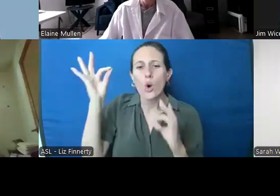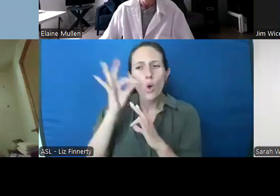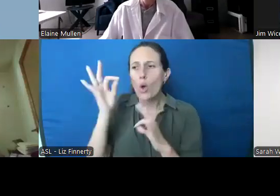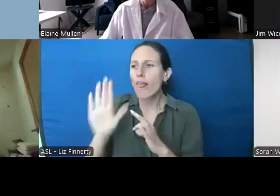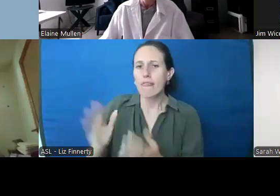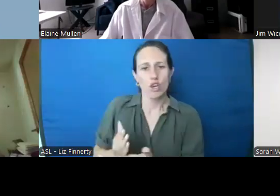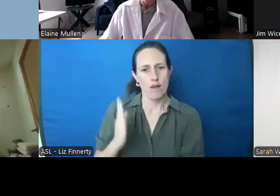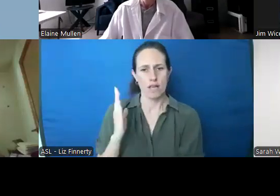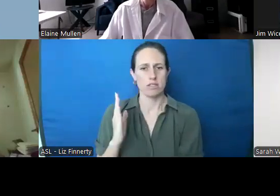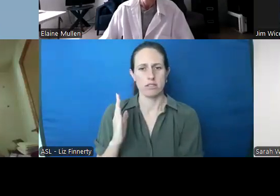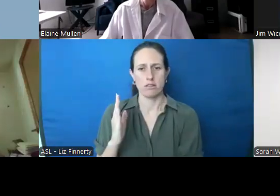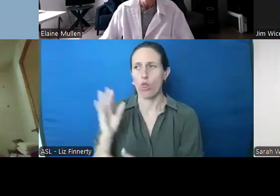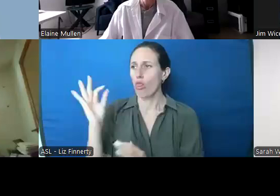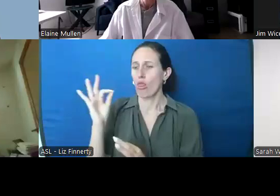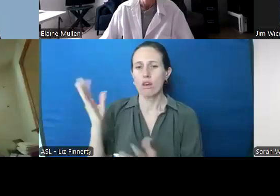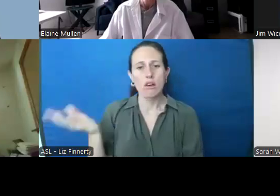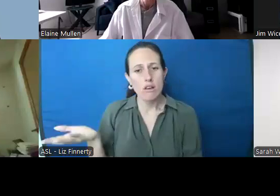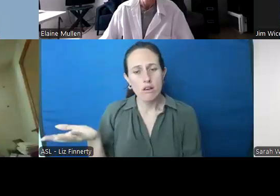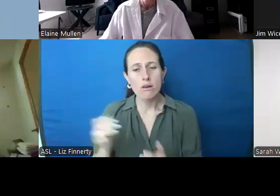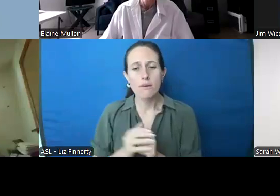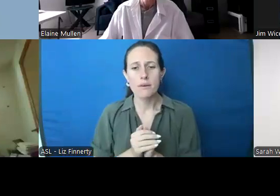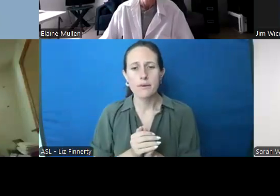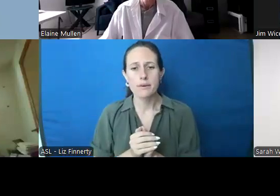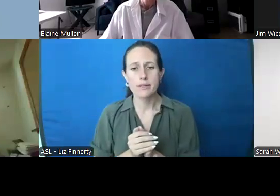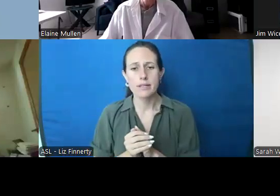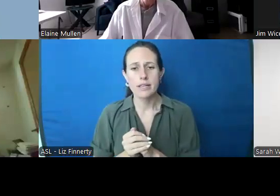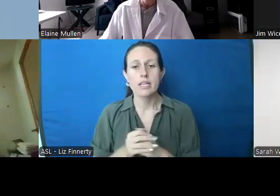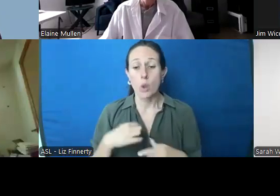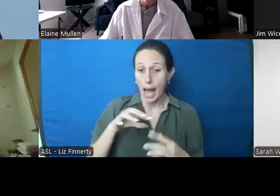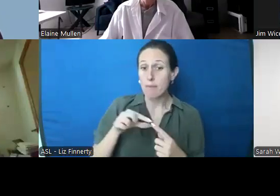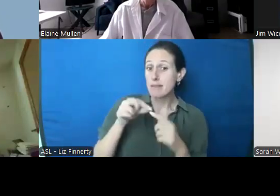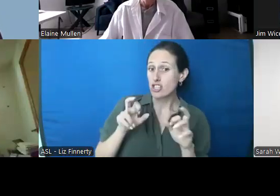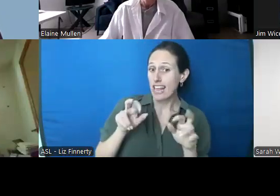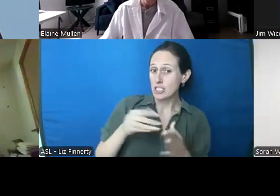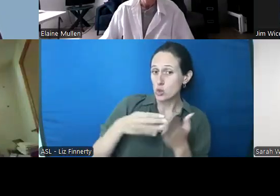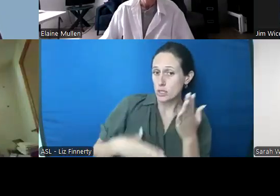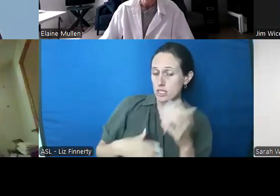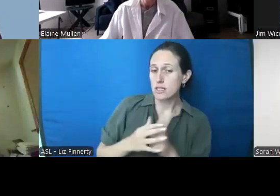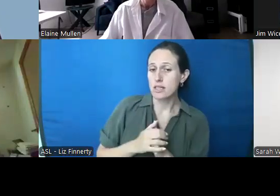give you an example, I was a special ed student. My mother didn't speak English. She did